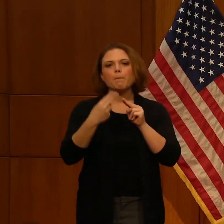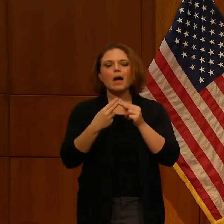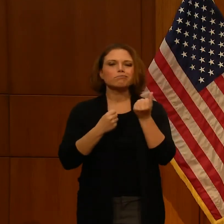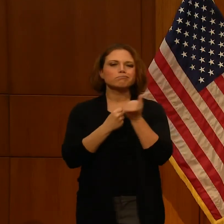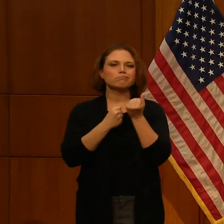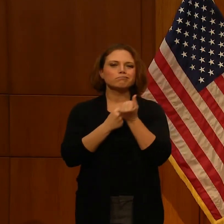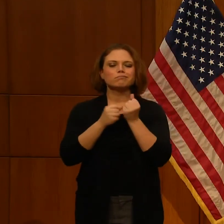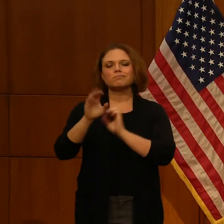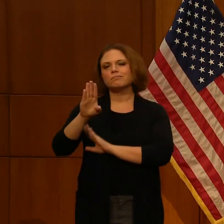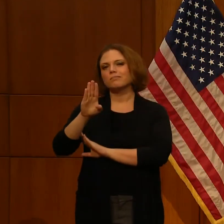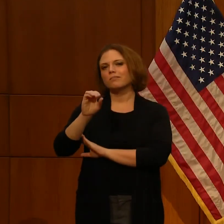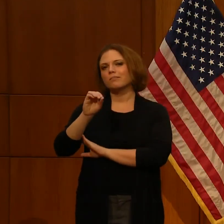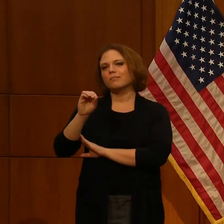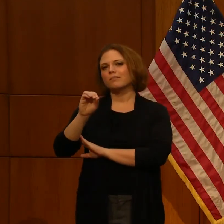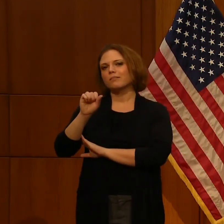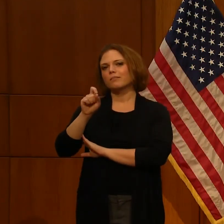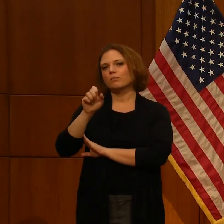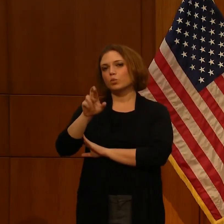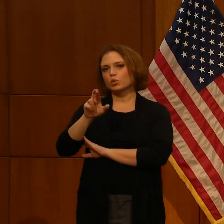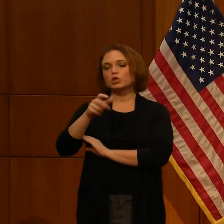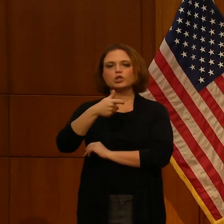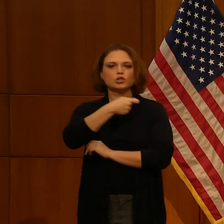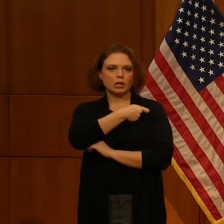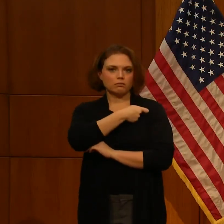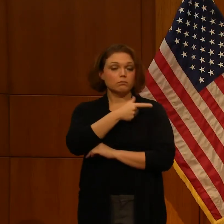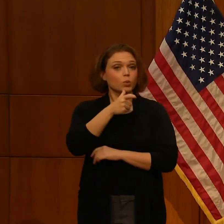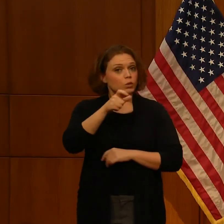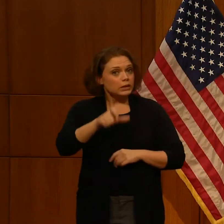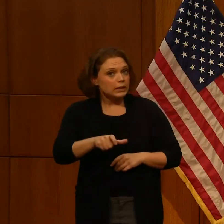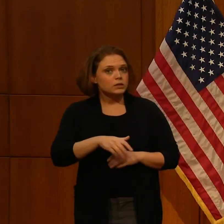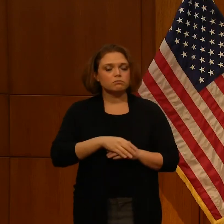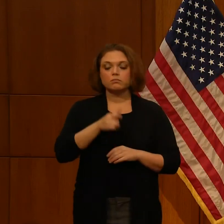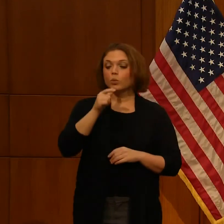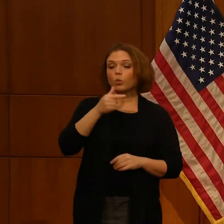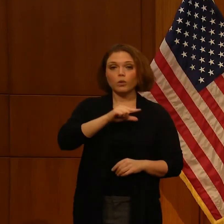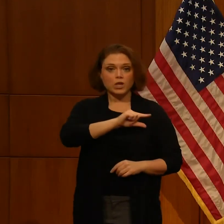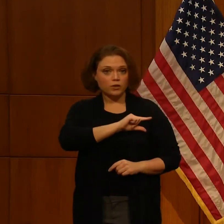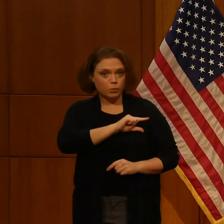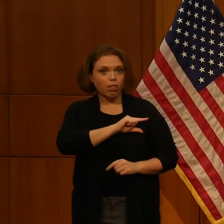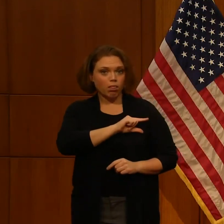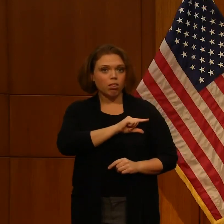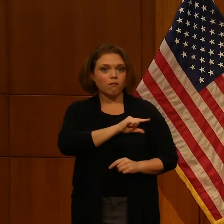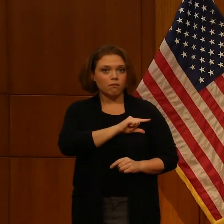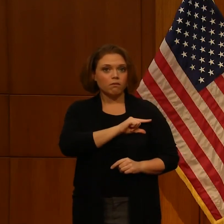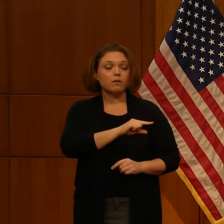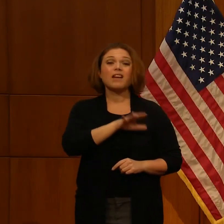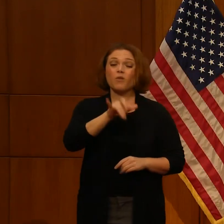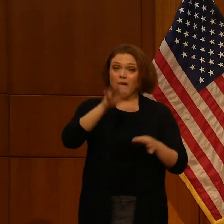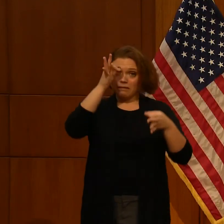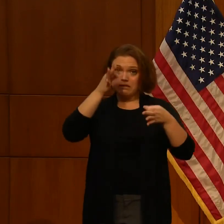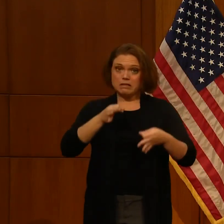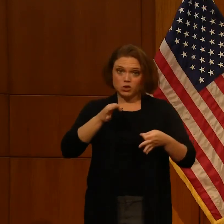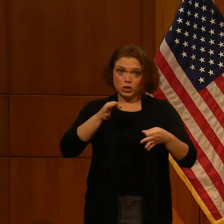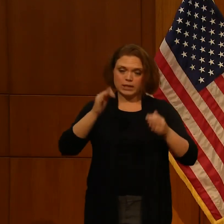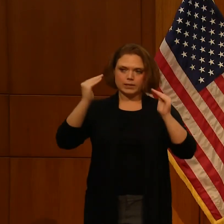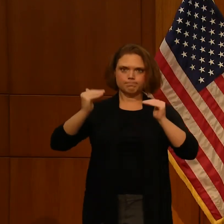CONVERSATION RECENTLY ABOUT BOOSTER SHOTS WHO NEEDS THEM AND WHO IS ELIGIBLE FOR THEM.